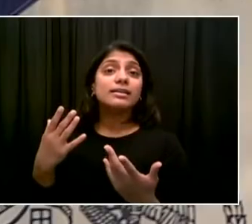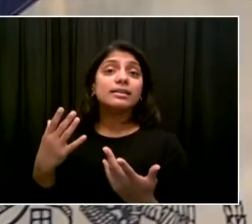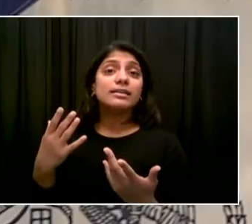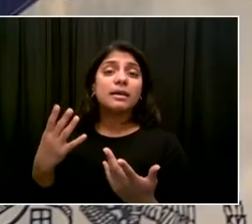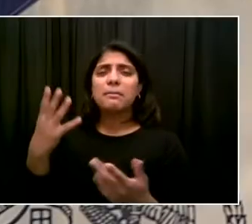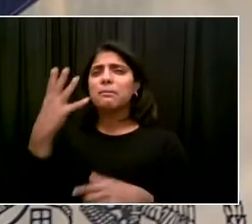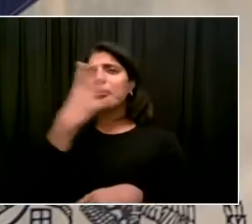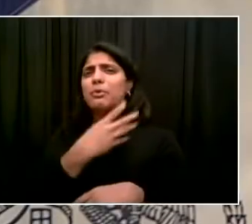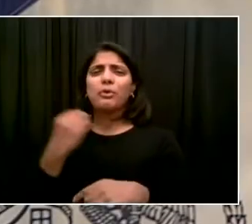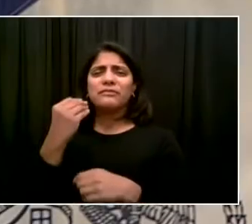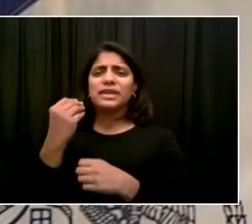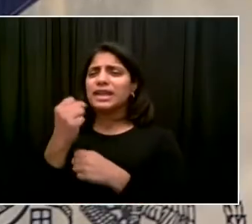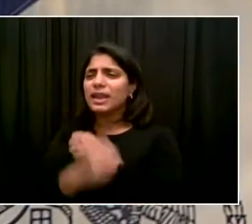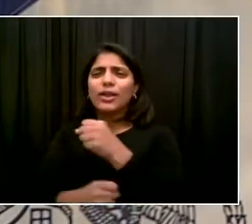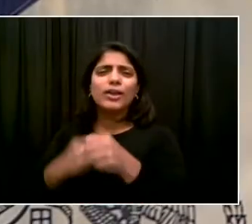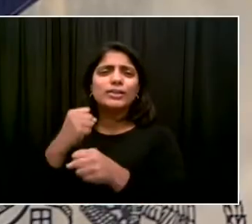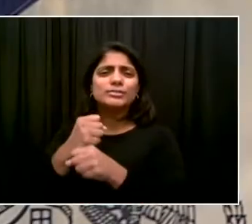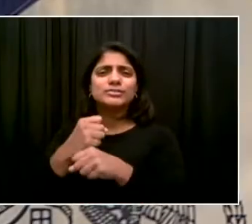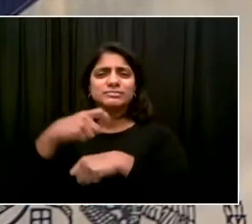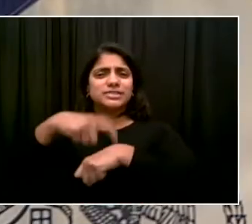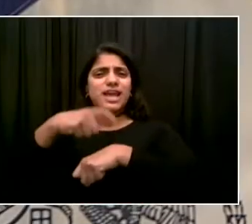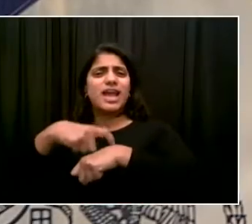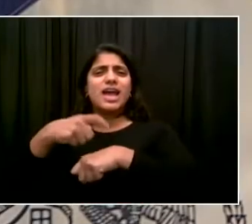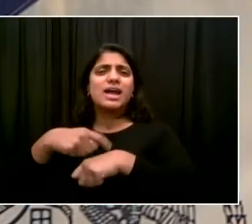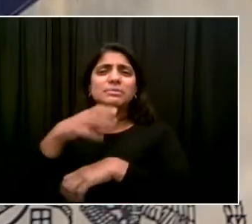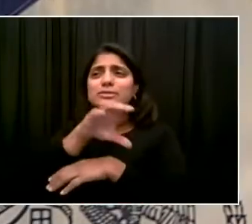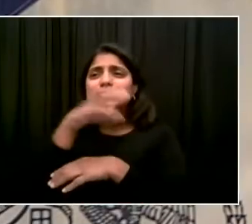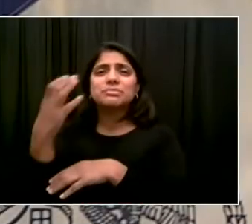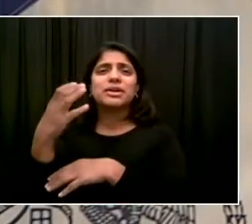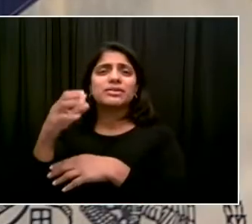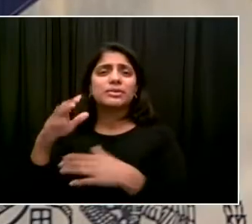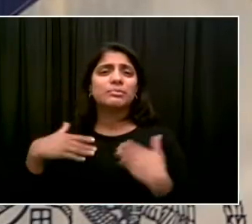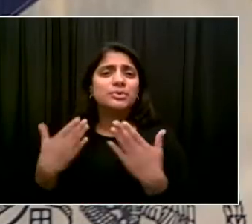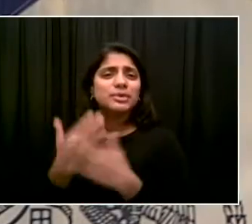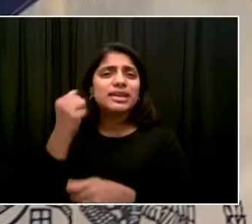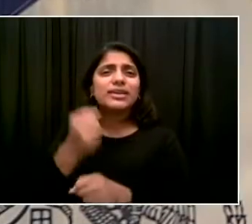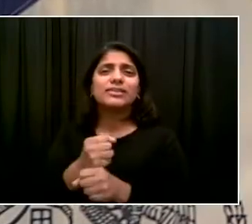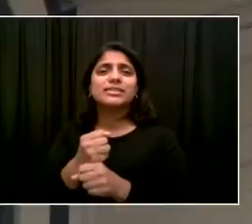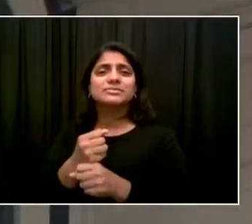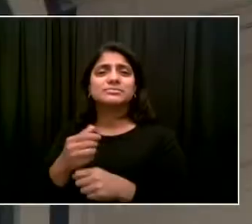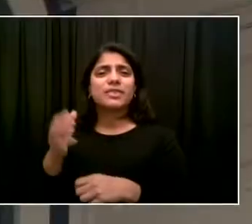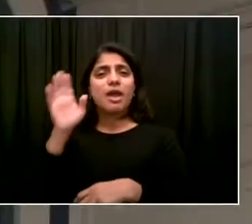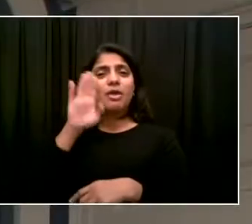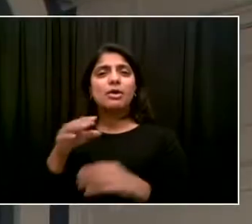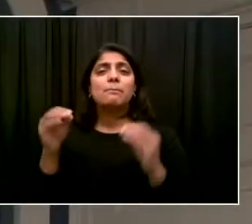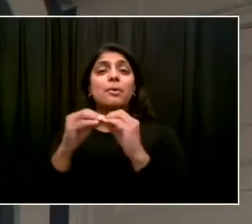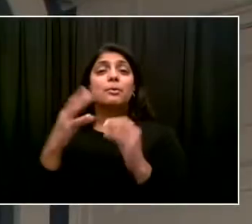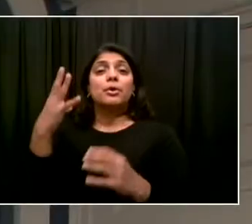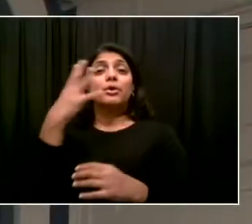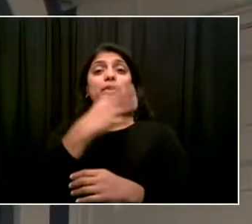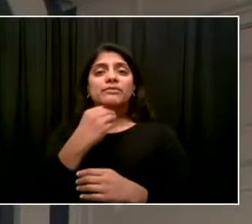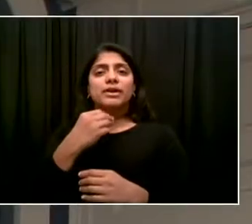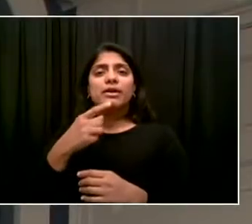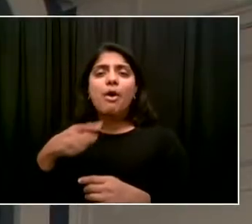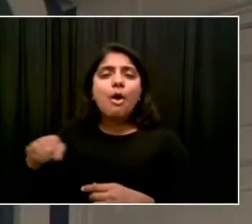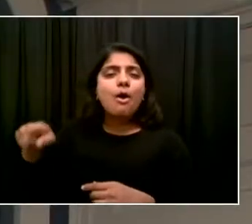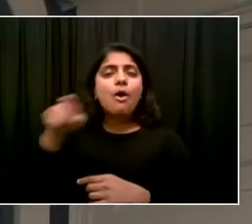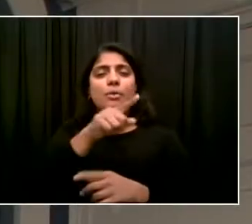THE OLHIDAYS. MY MESSAGE IS CLEAR, WE WANT TO HAVE A EBAUITFUL AND WONDERFUL HOLIDAY MOST AMAZING TIME OF THE YEAR. IT'S GOING TO BE PARTICULARLY